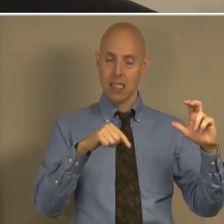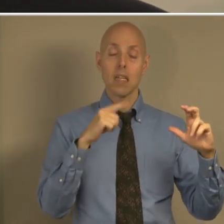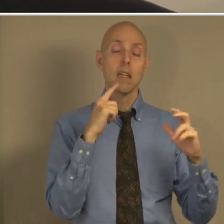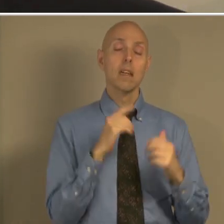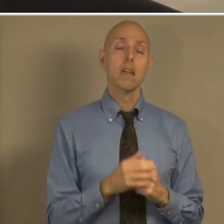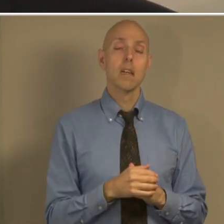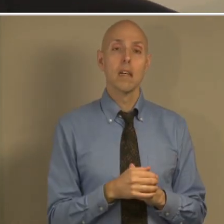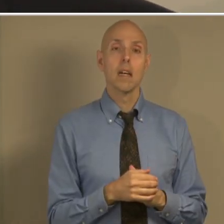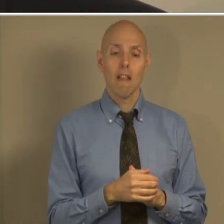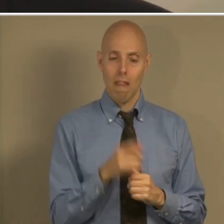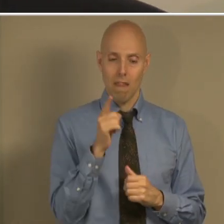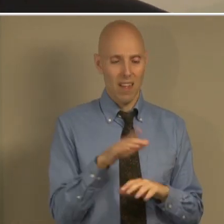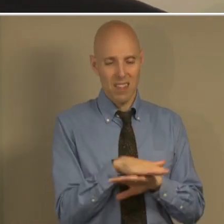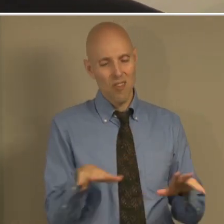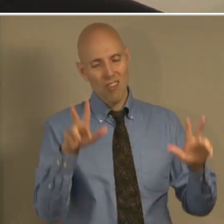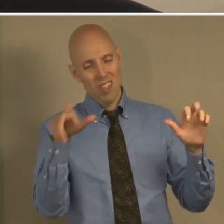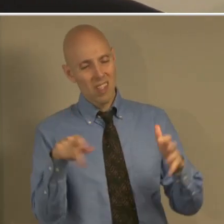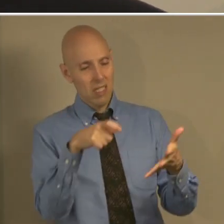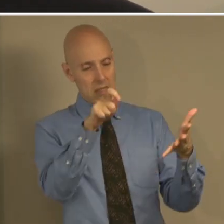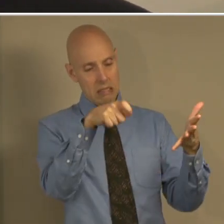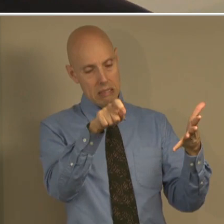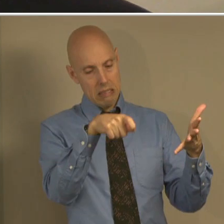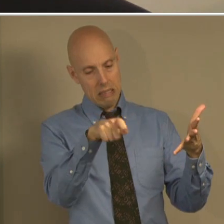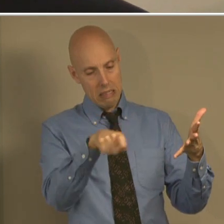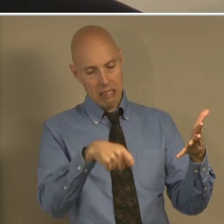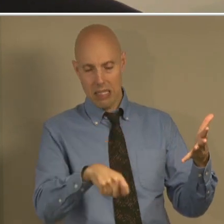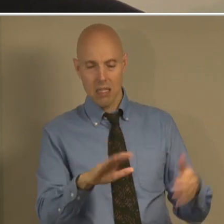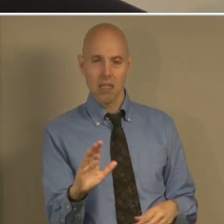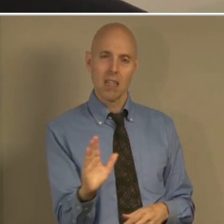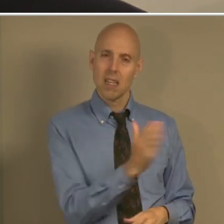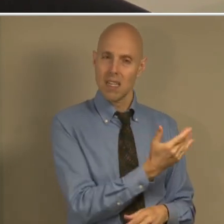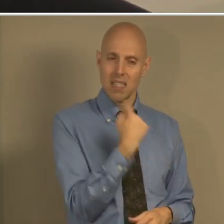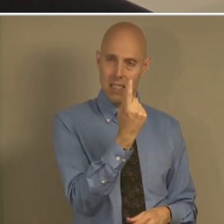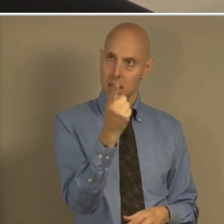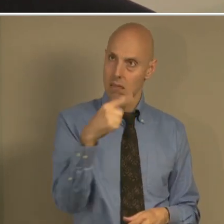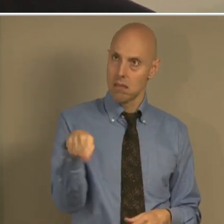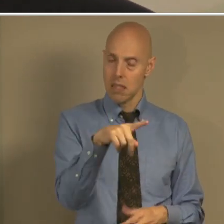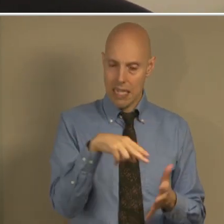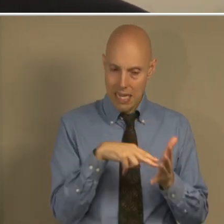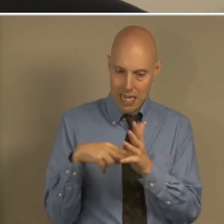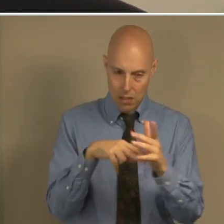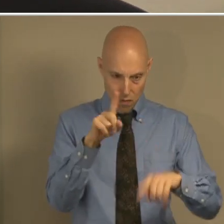is moving away from a box-ticking approach to diversity. It argues that our national diversity is a creative resource